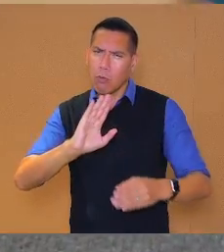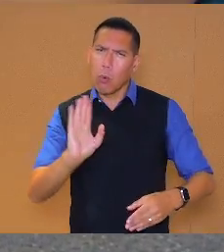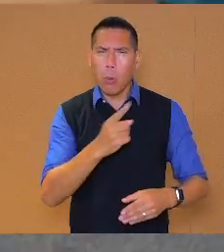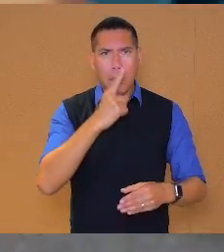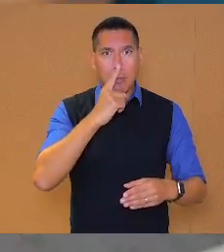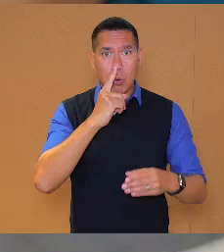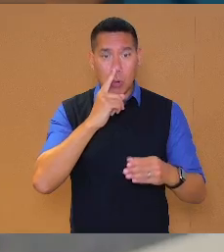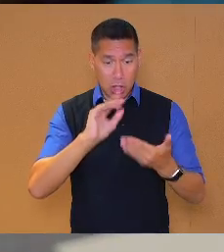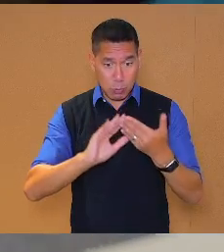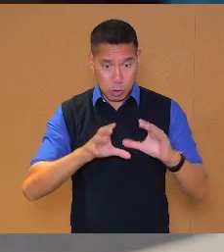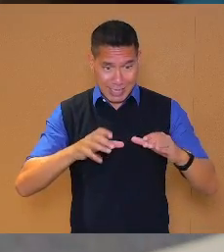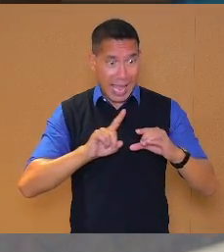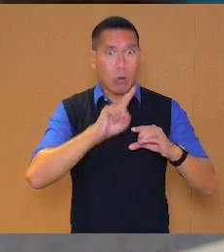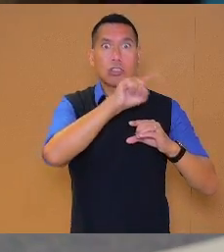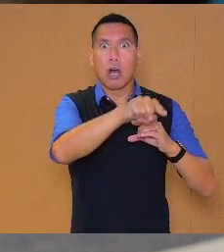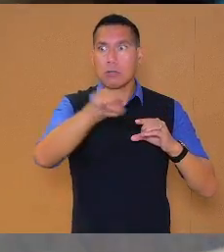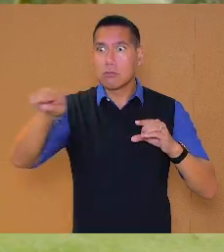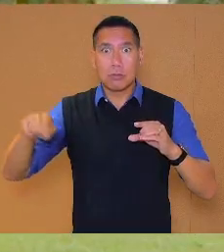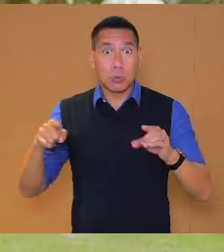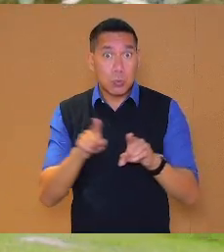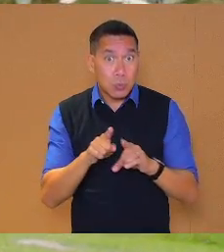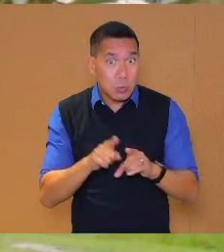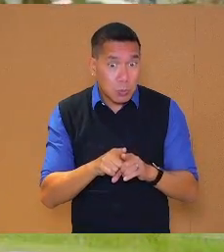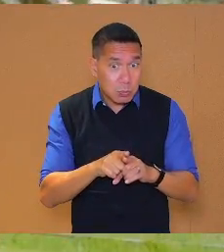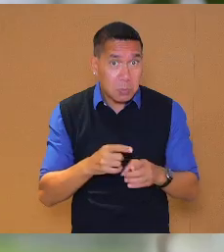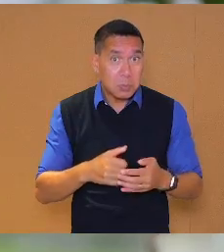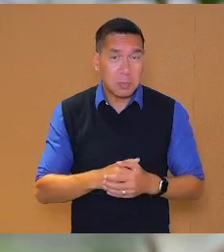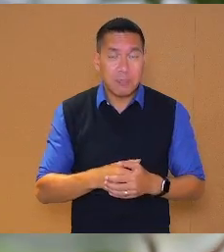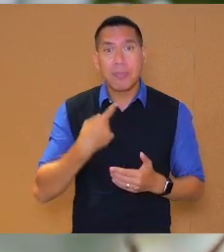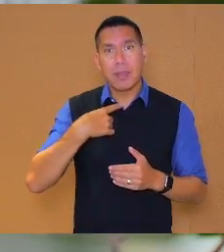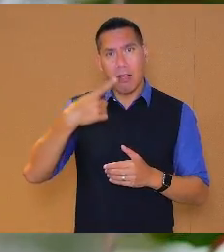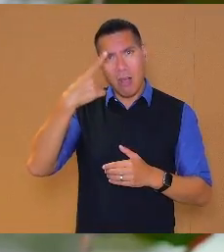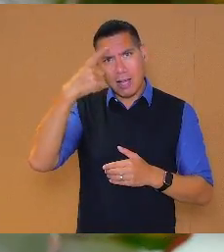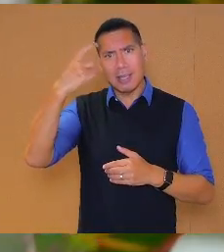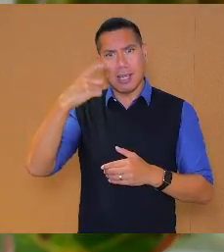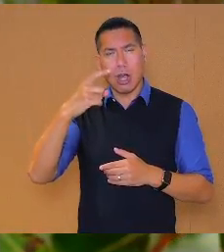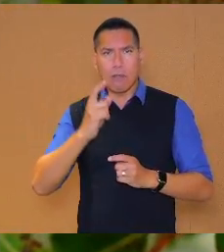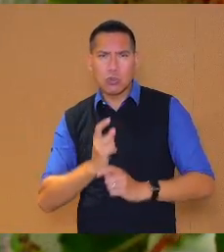community, and the students. The idea of the sculpture tree